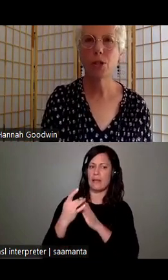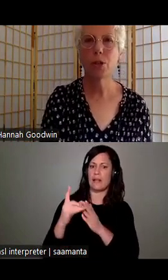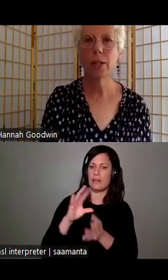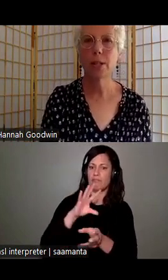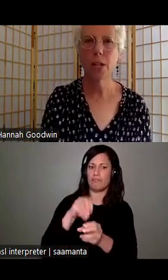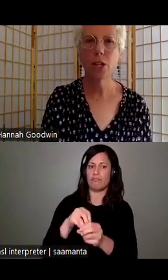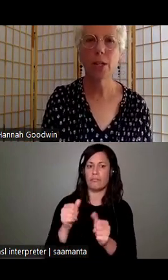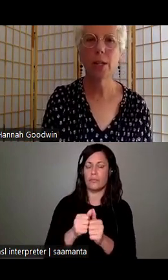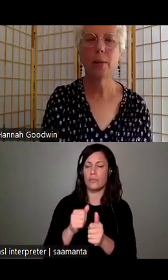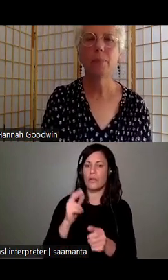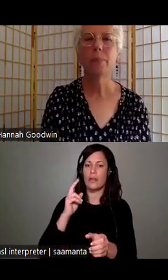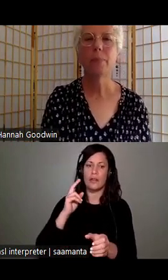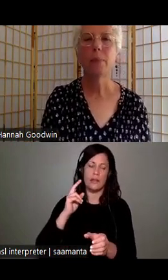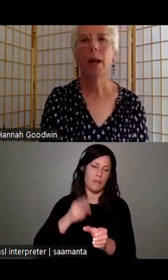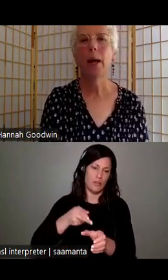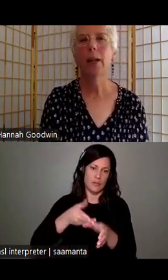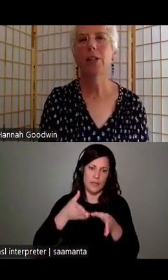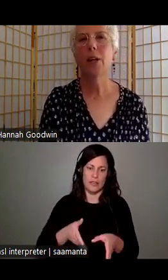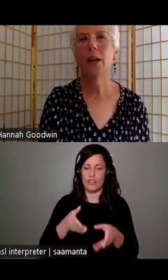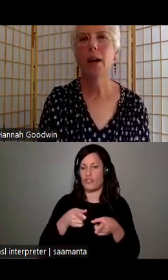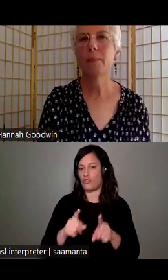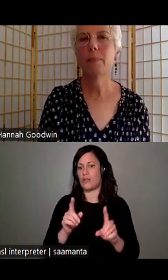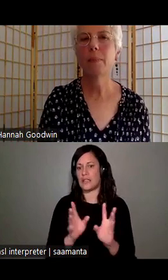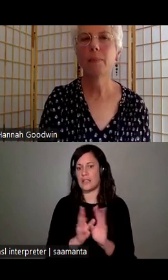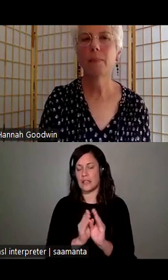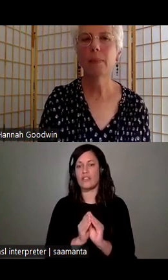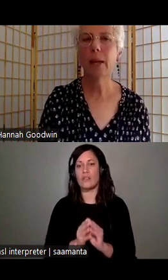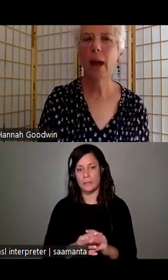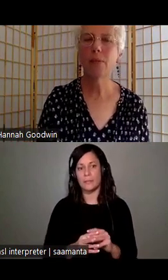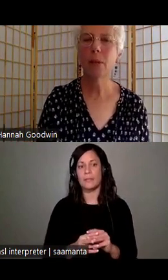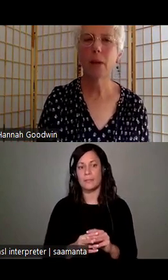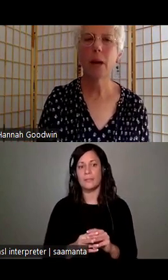during the session and can have some kind of sharing